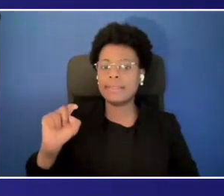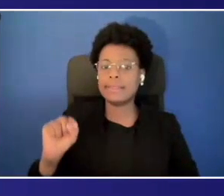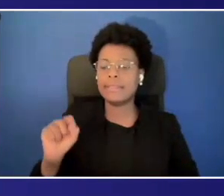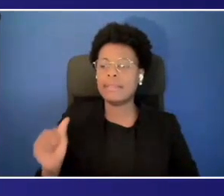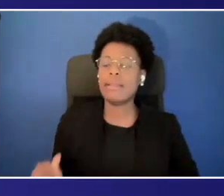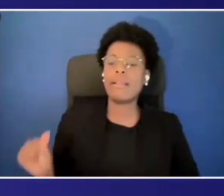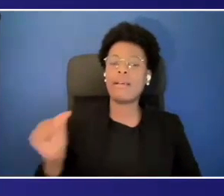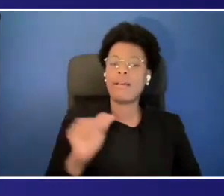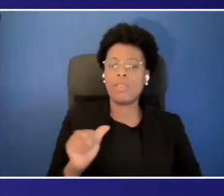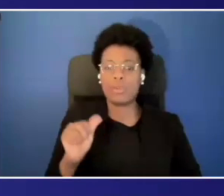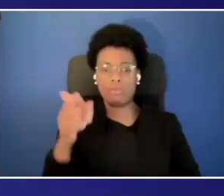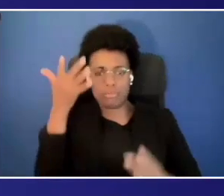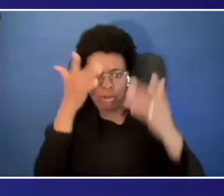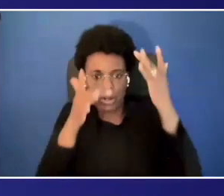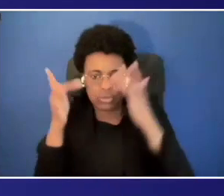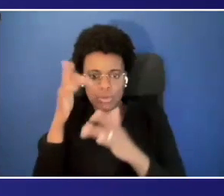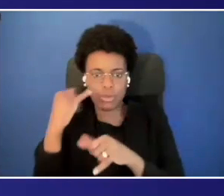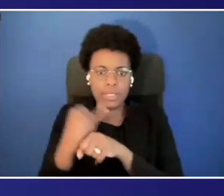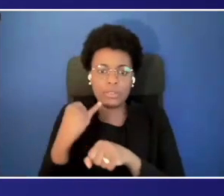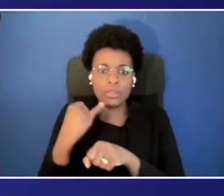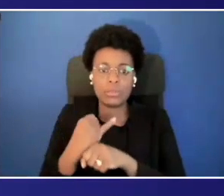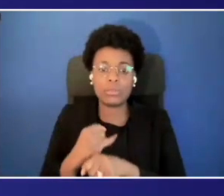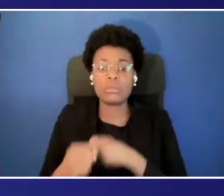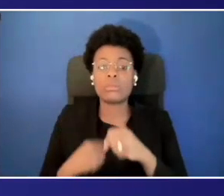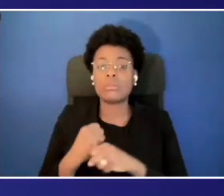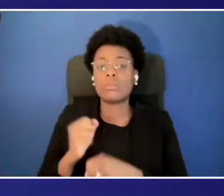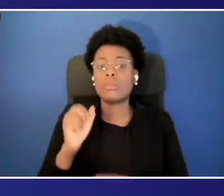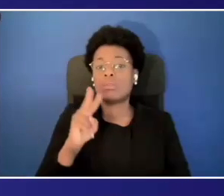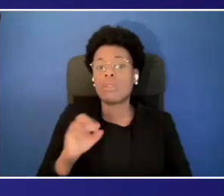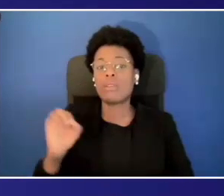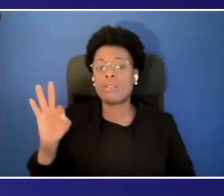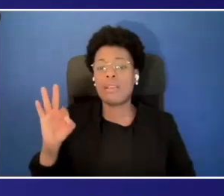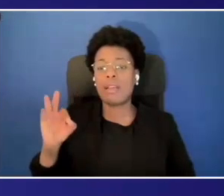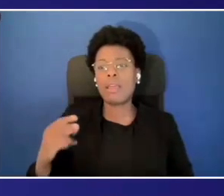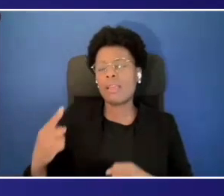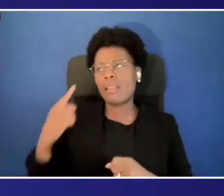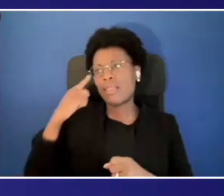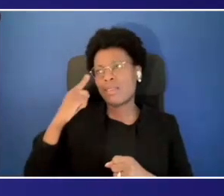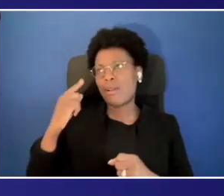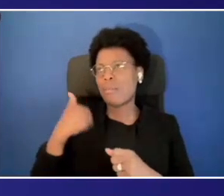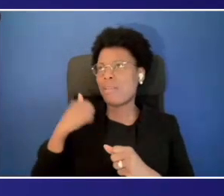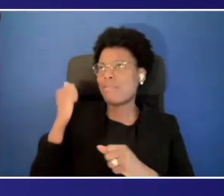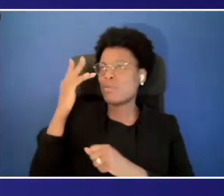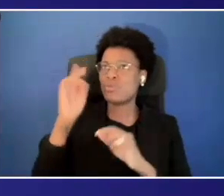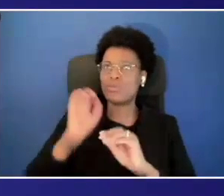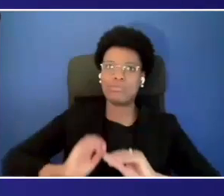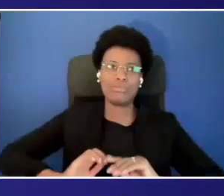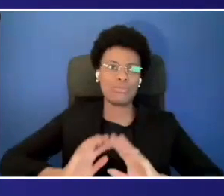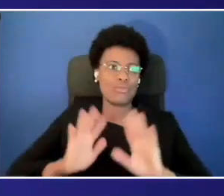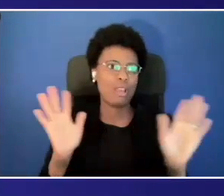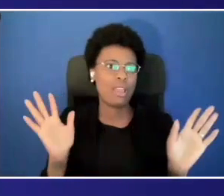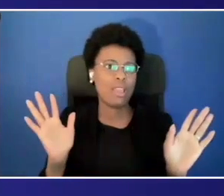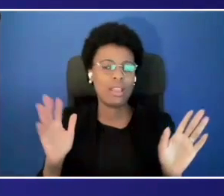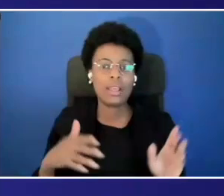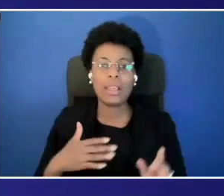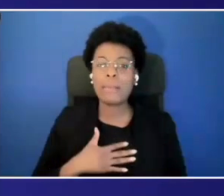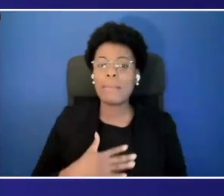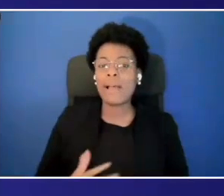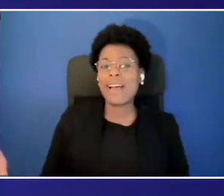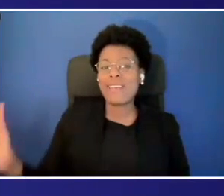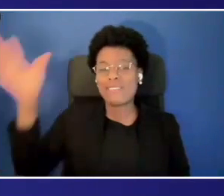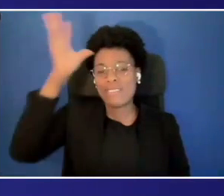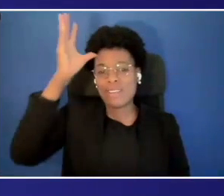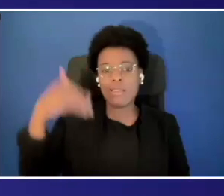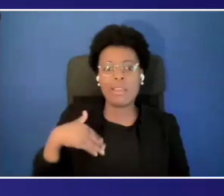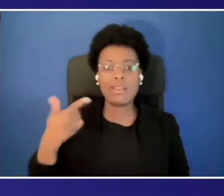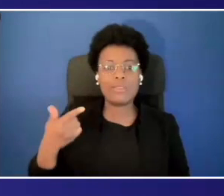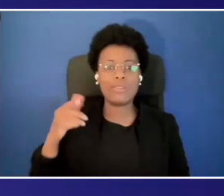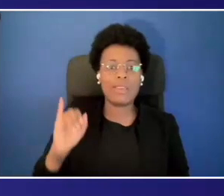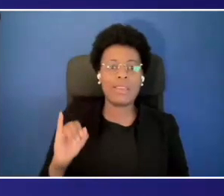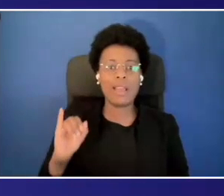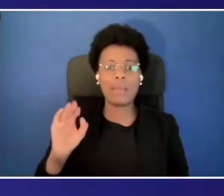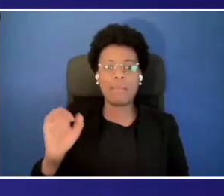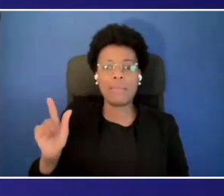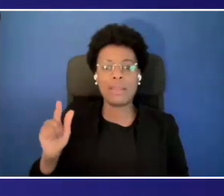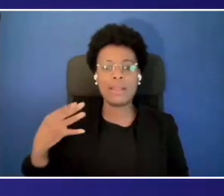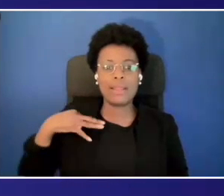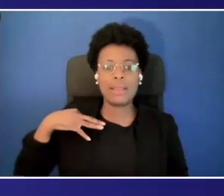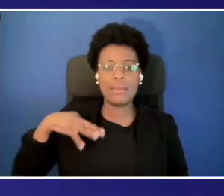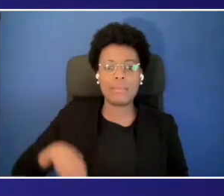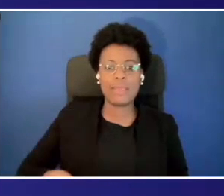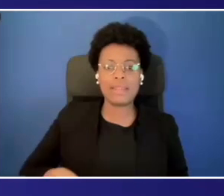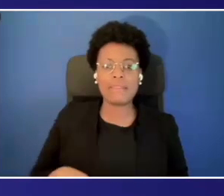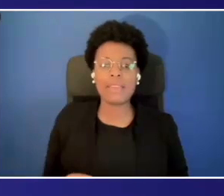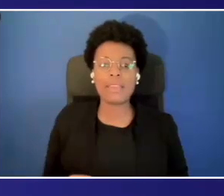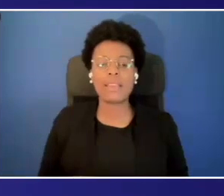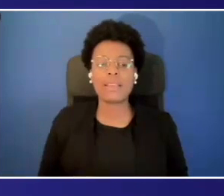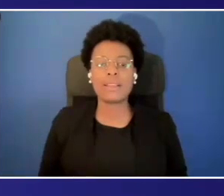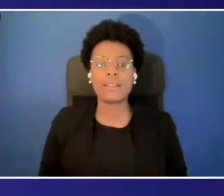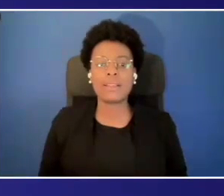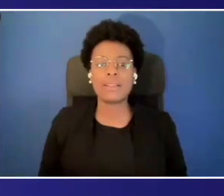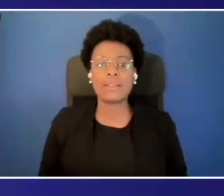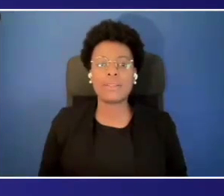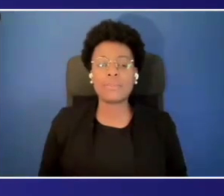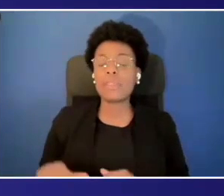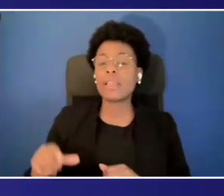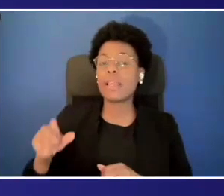In 2,009, fueled by the hope of a brighter future and leveraging my father's hard-earned GI Bill benefits.